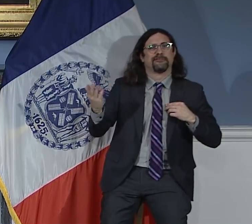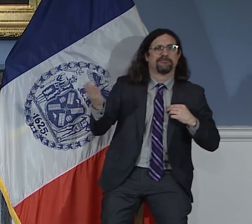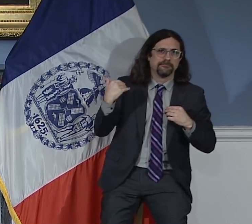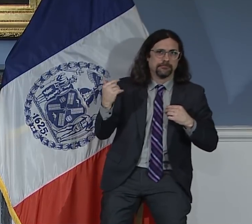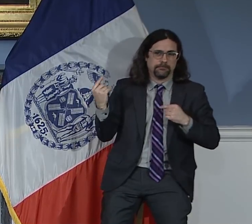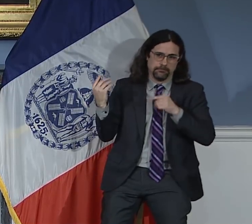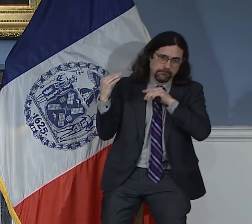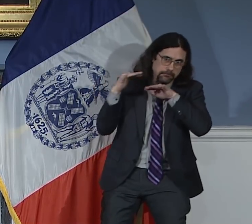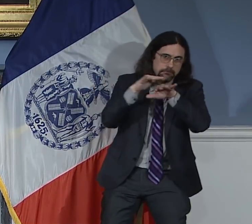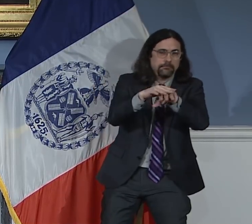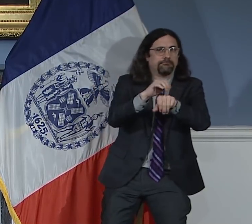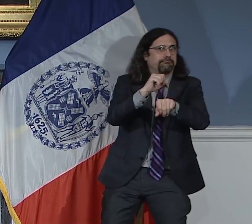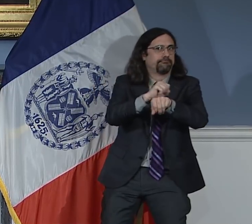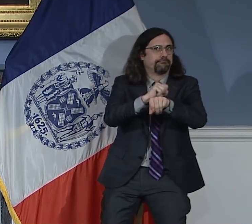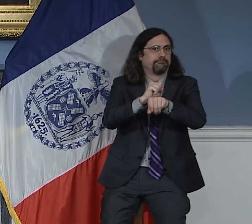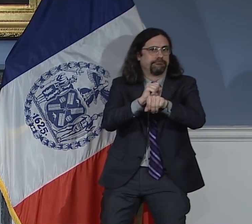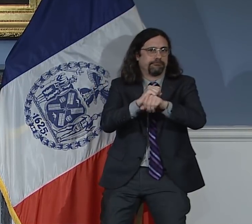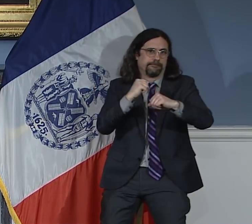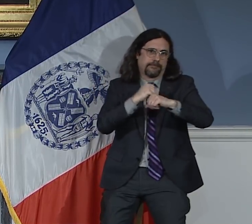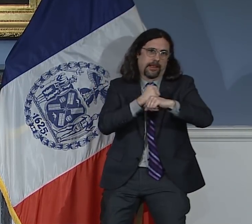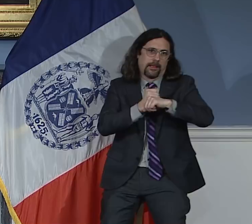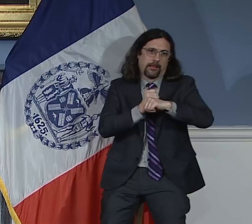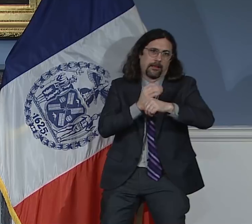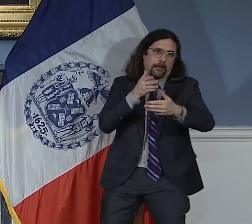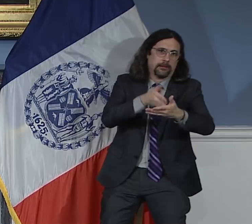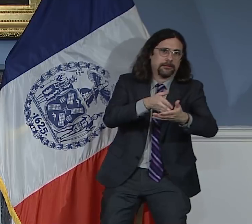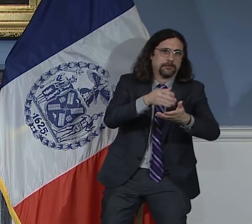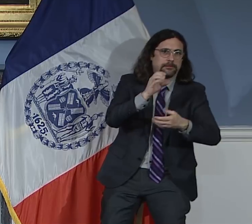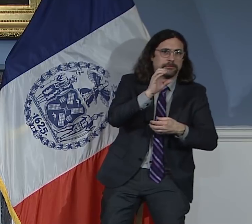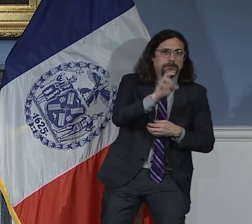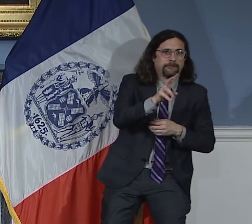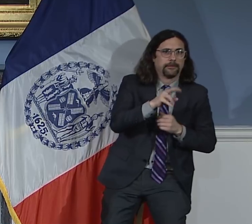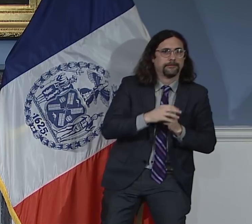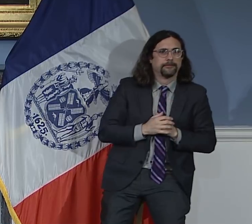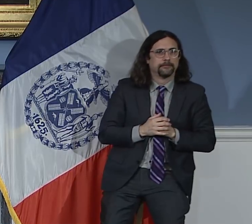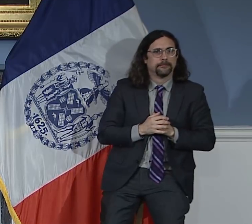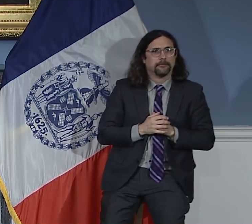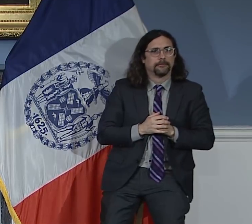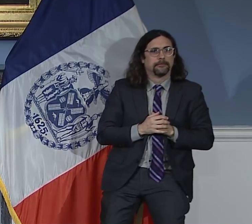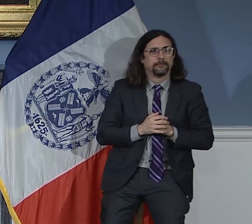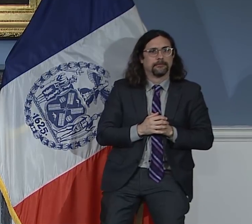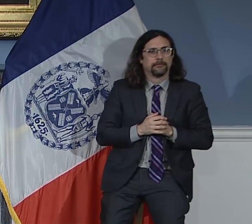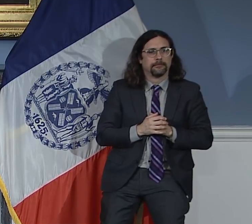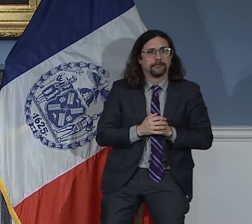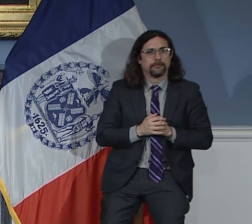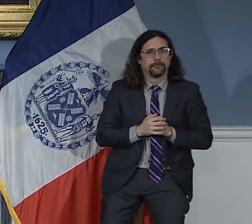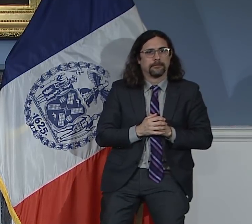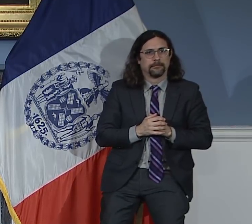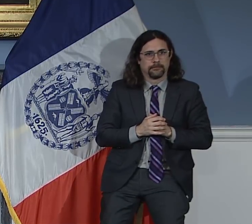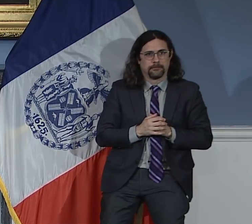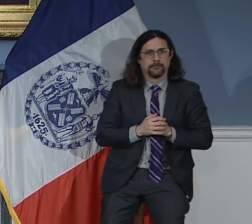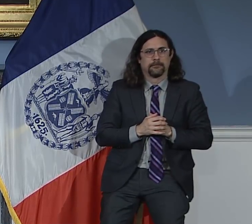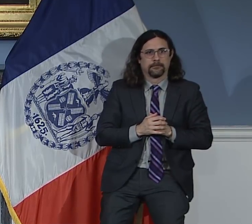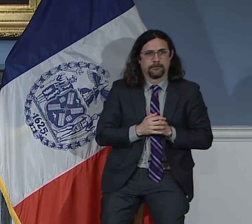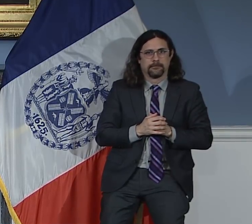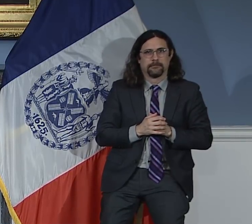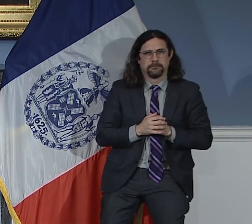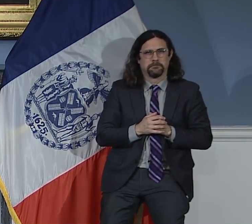JOINUP TO SERVE I TNH FEIG HT AGAINST CORONAVIRUS. I ASKED PEOPLE WHO HAVE ALREADY GIVEN SO MUCH OF THEIR LIVES TO OTHERS TO STEP